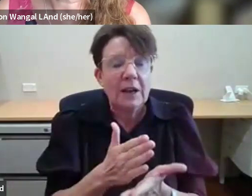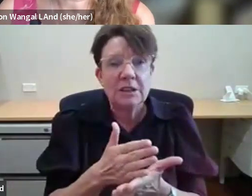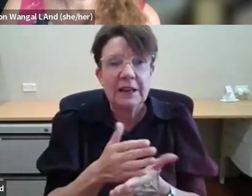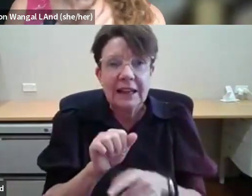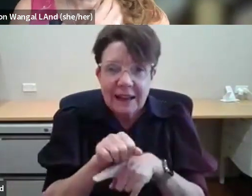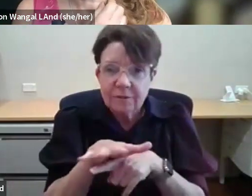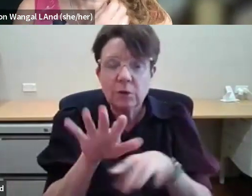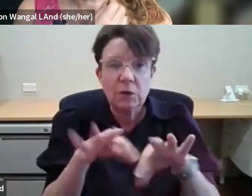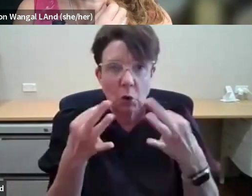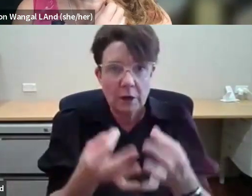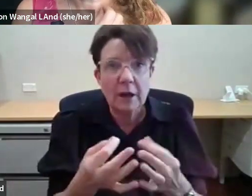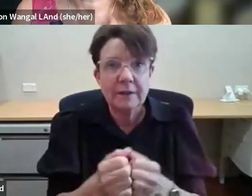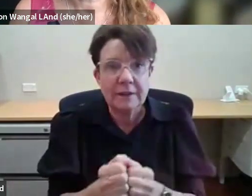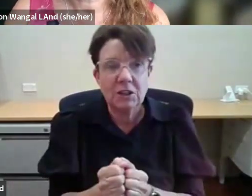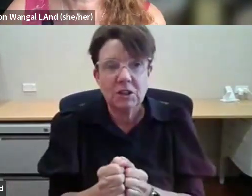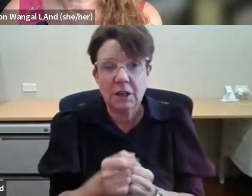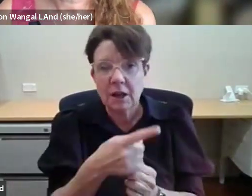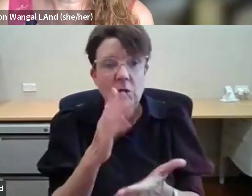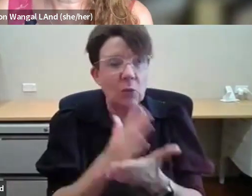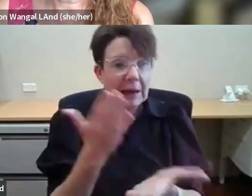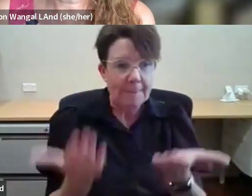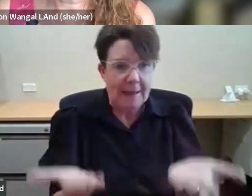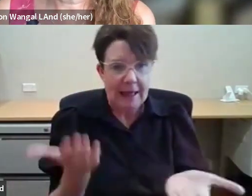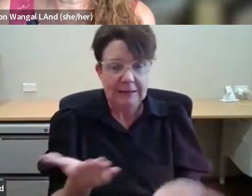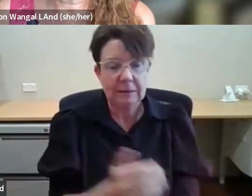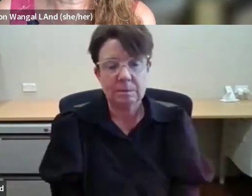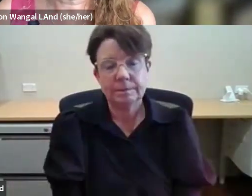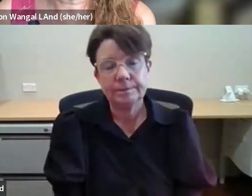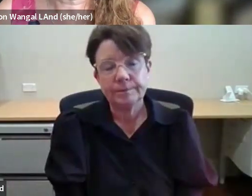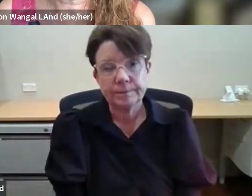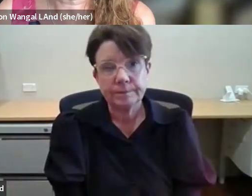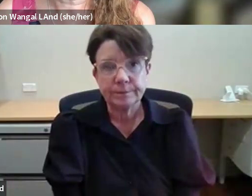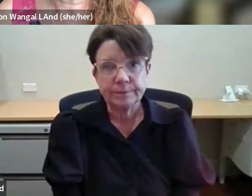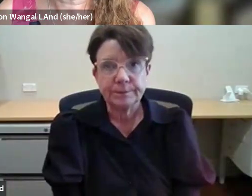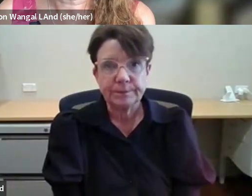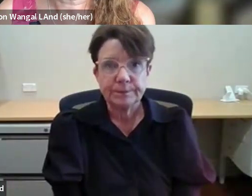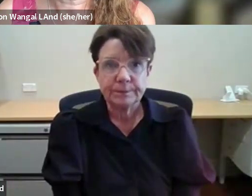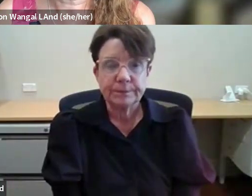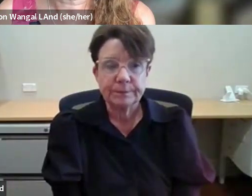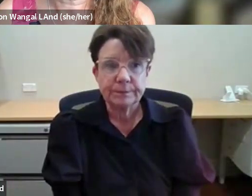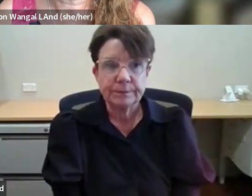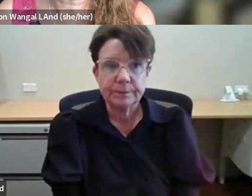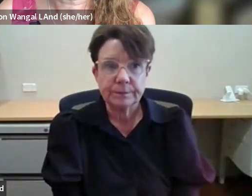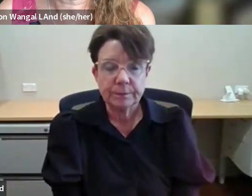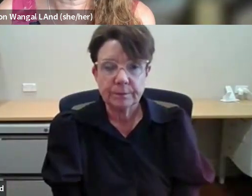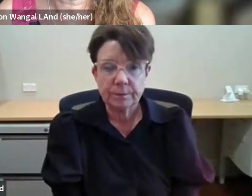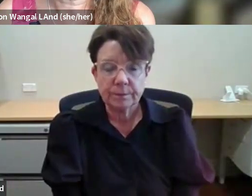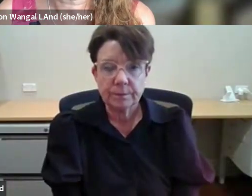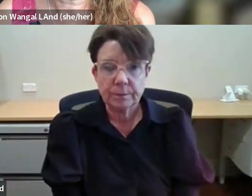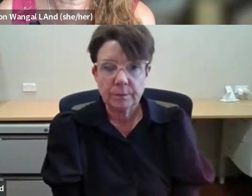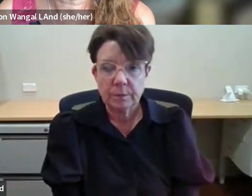A really simple thing, going back to